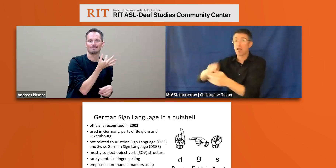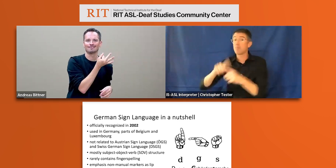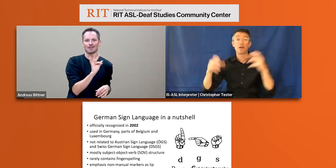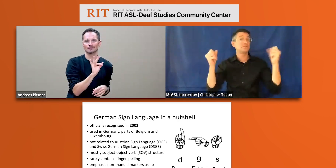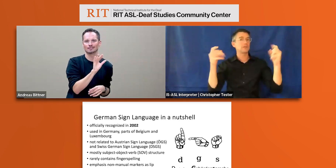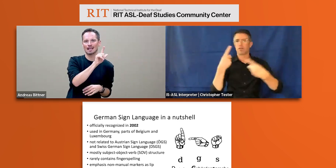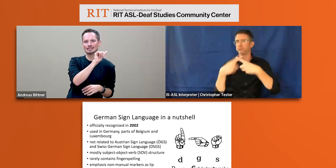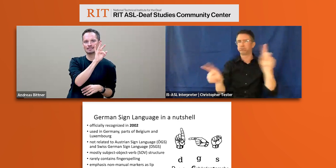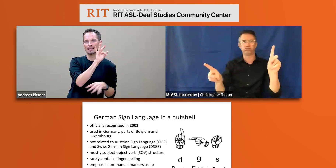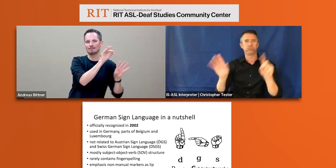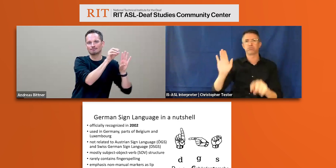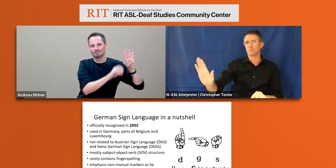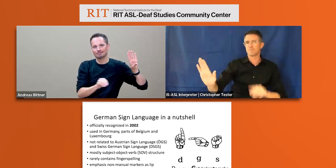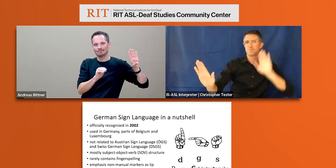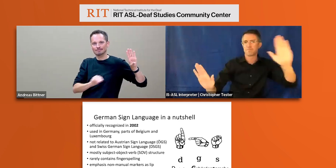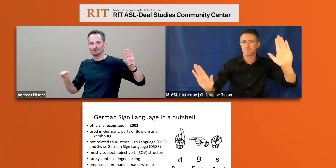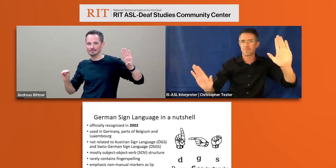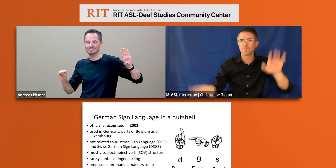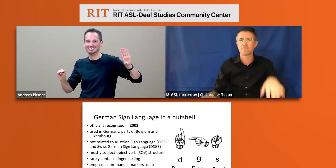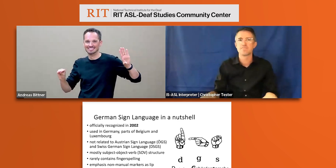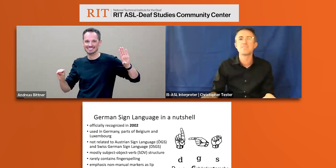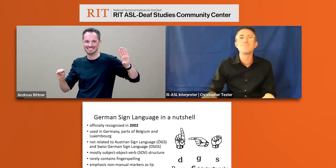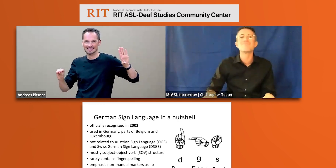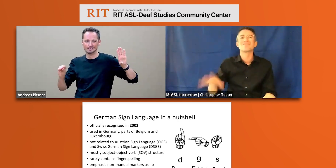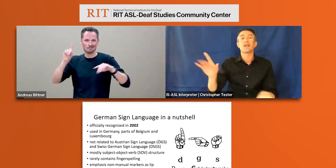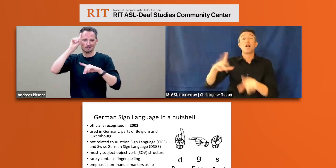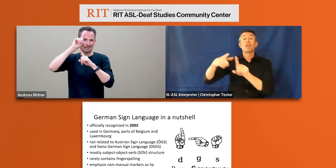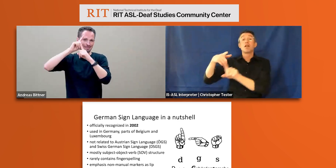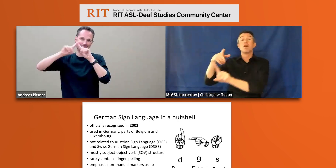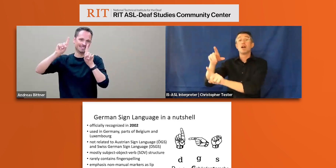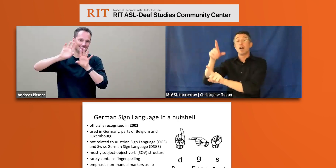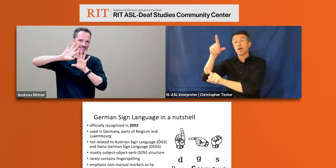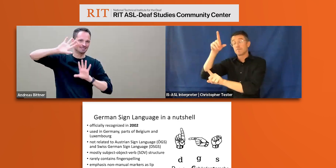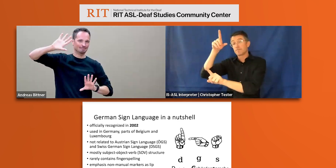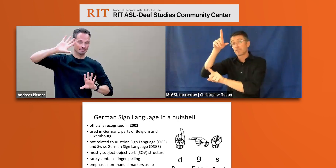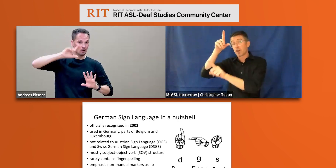They both write in German language, but the sign languages are very different.